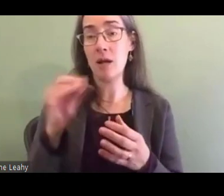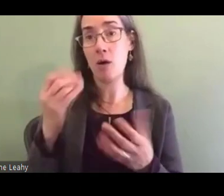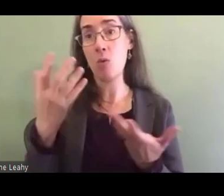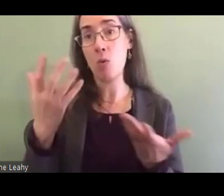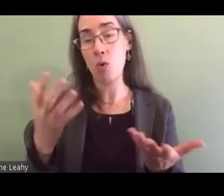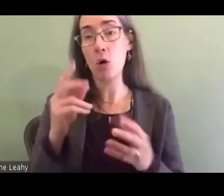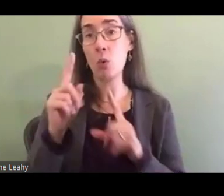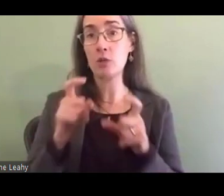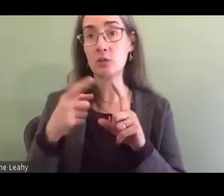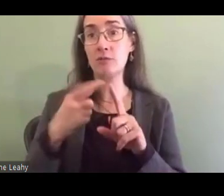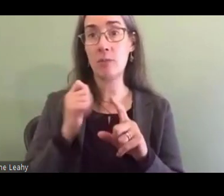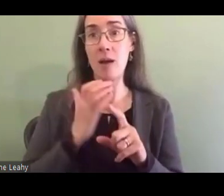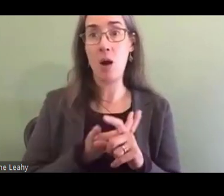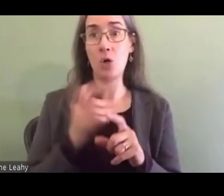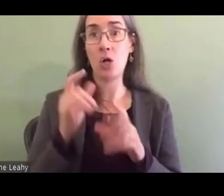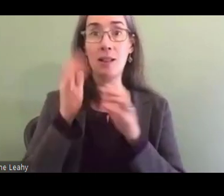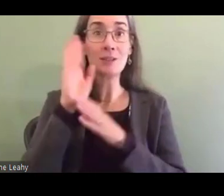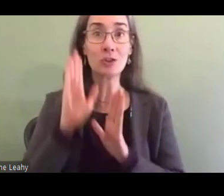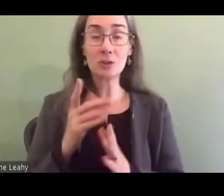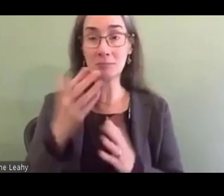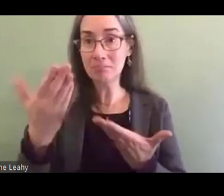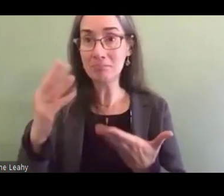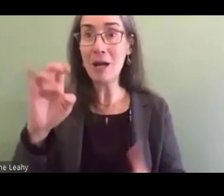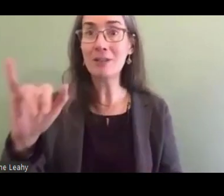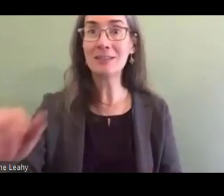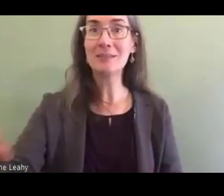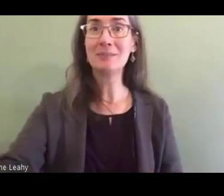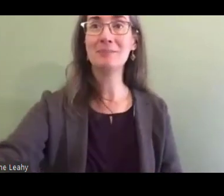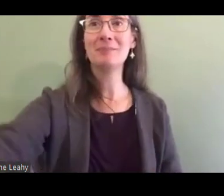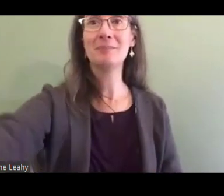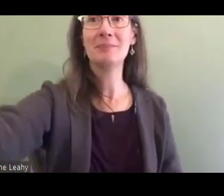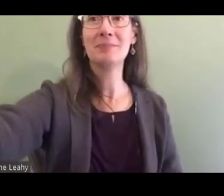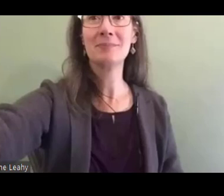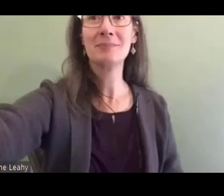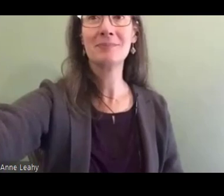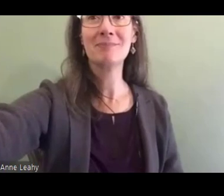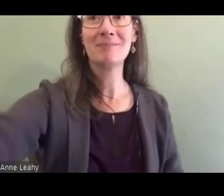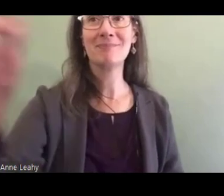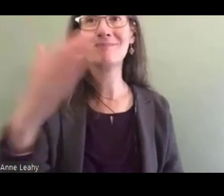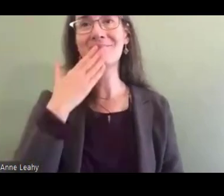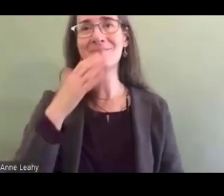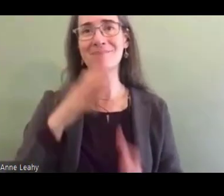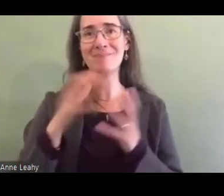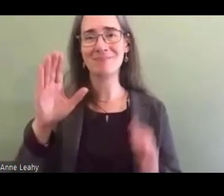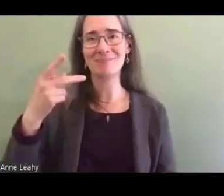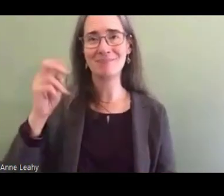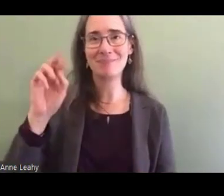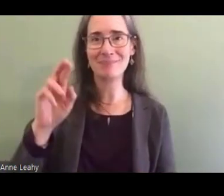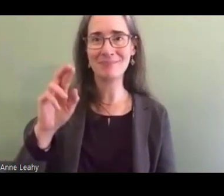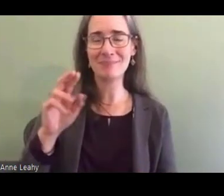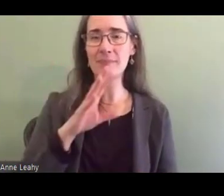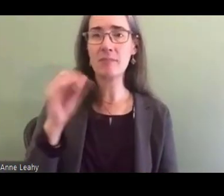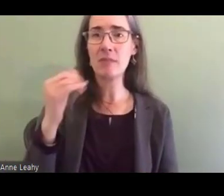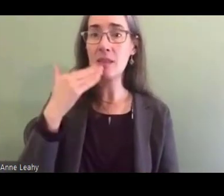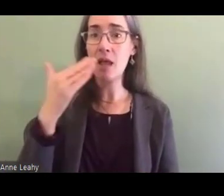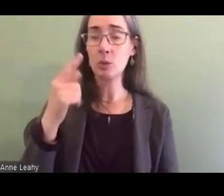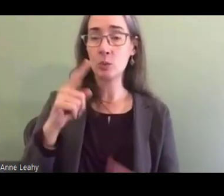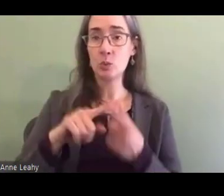Barry? Barry Whaley, Southeast ADA Center: Thank you very much Peter. And thank you to our guests today, Howard, Mark and Bruce.